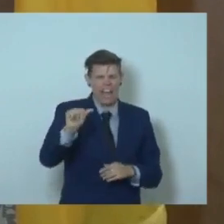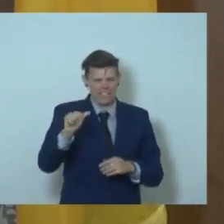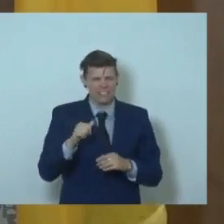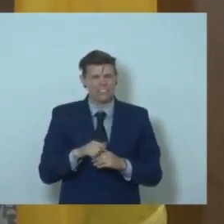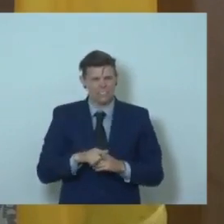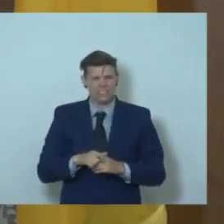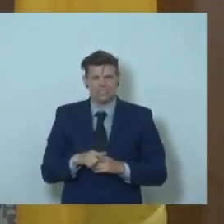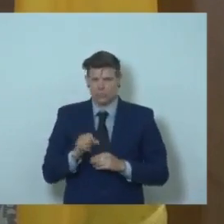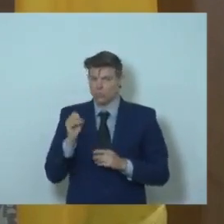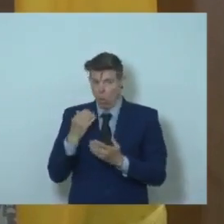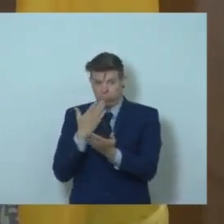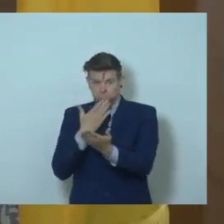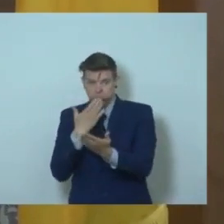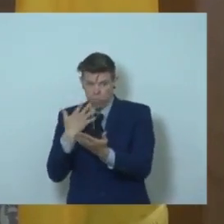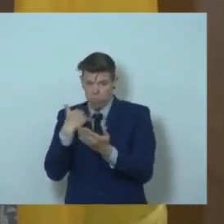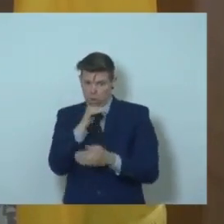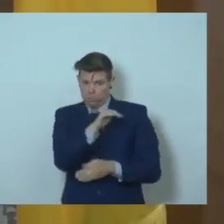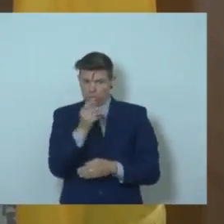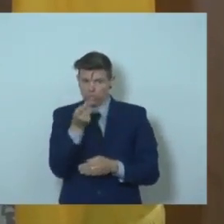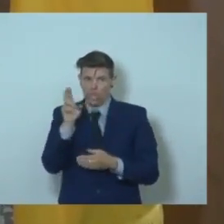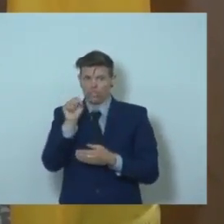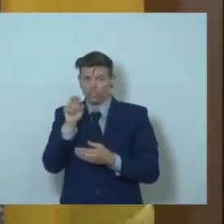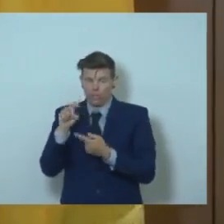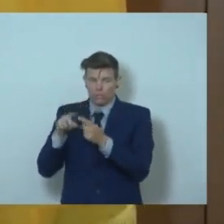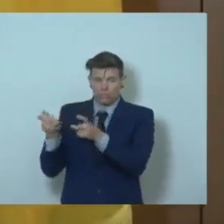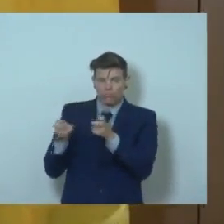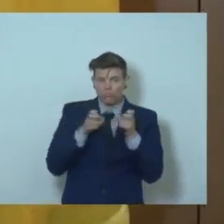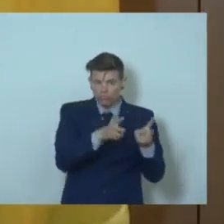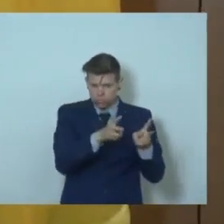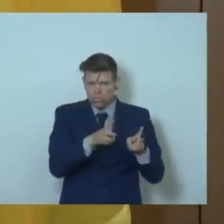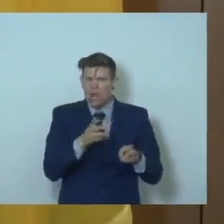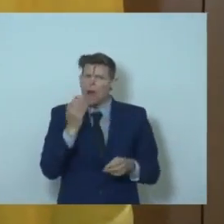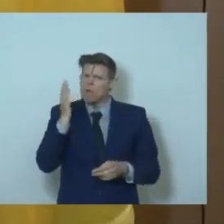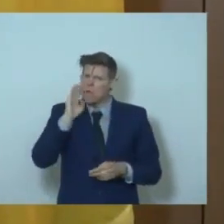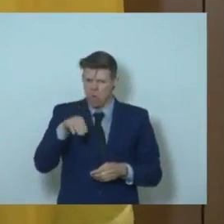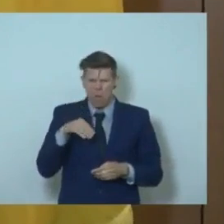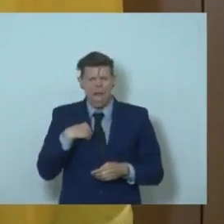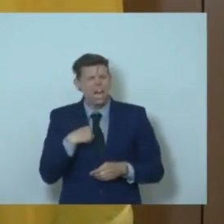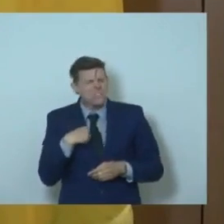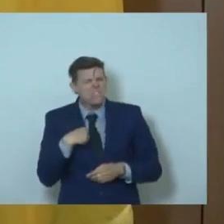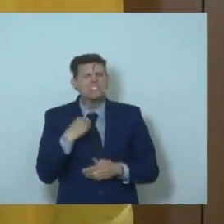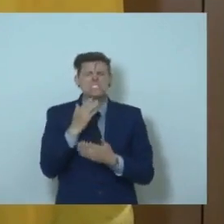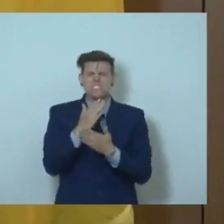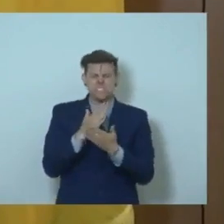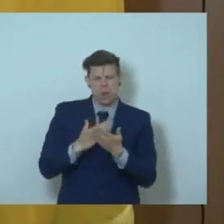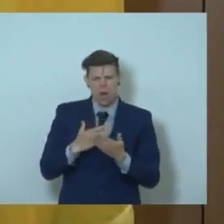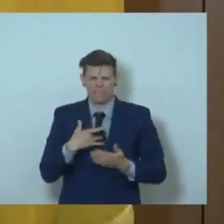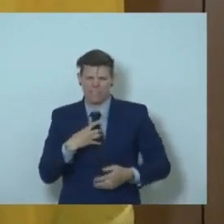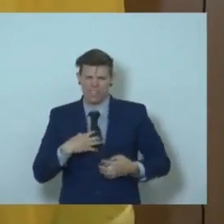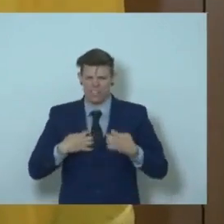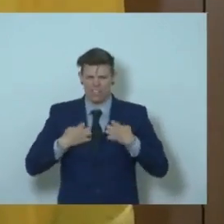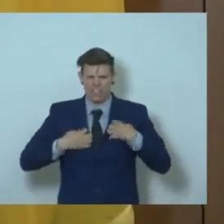SO RIGHT ON WE SHOULD GET AN A AND I’LL PUT THE MAT TEAM AND DOCTORS GRACE ON THAT. THAT.